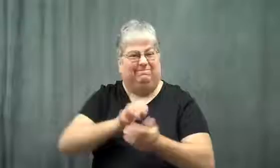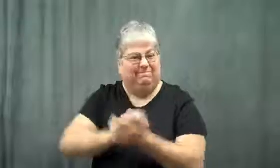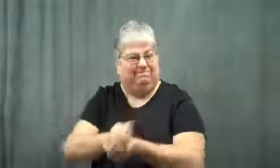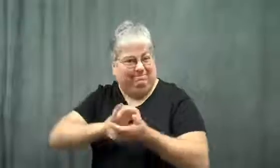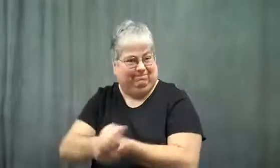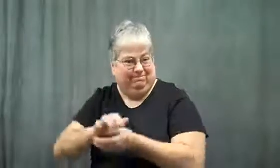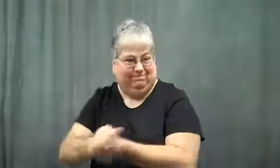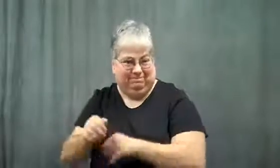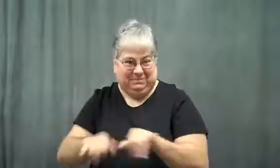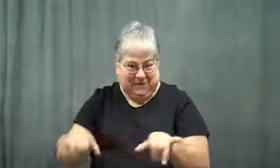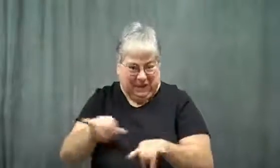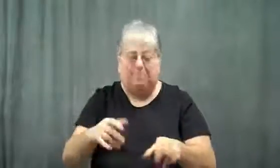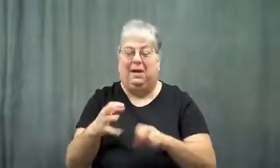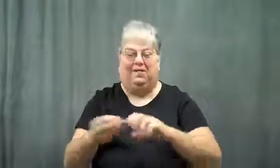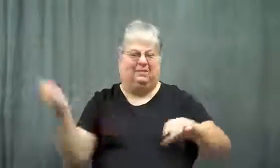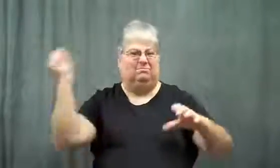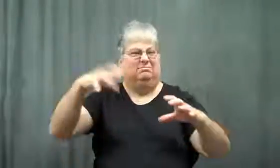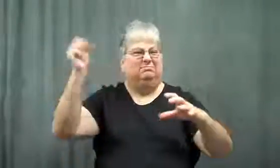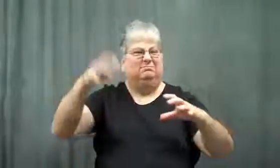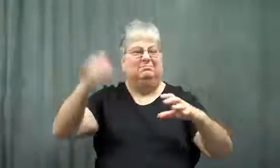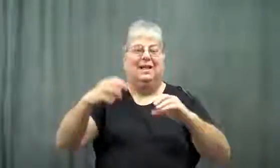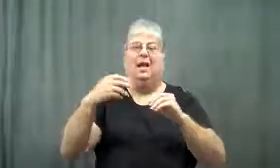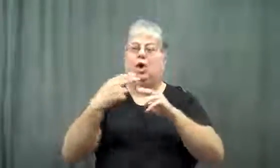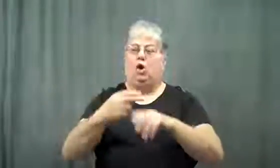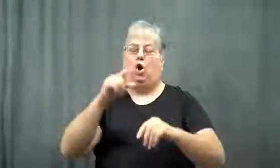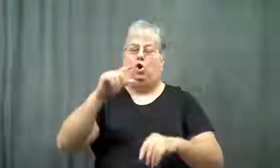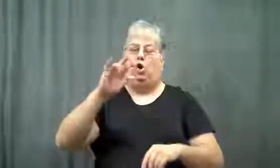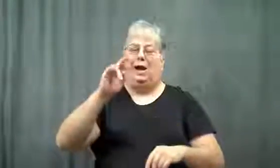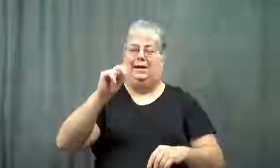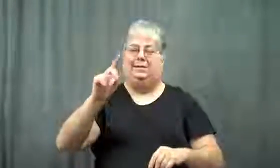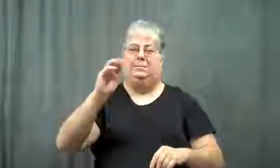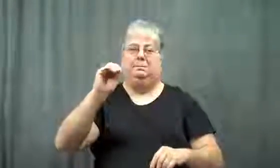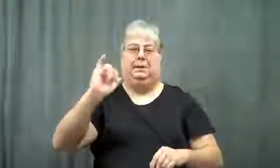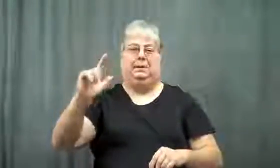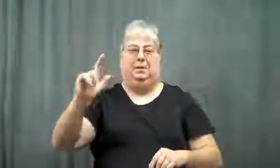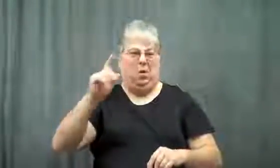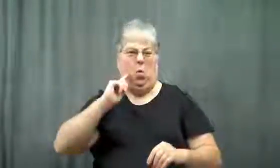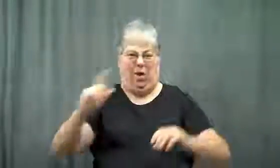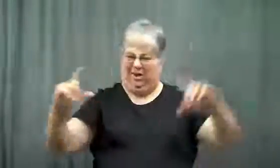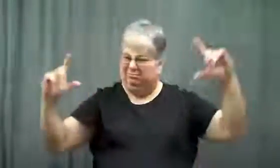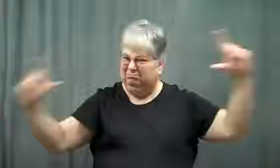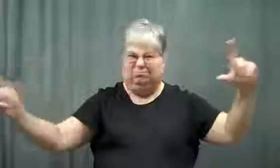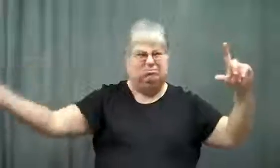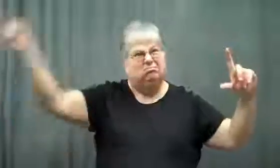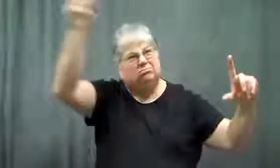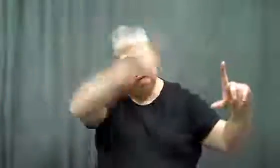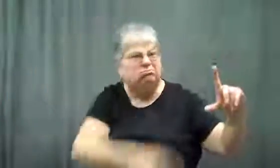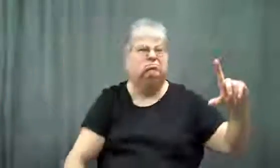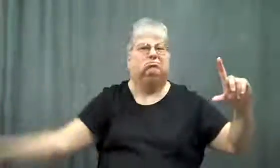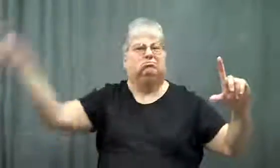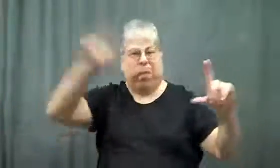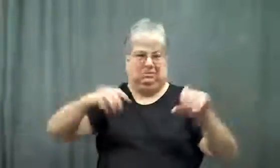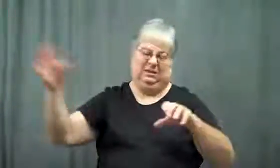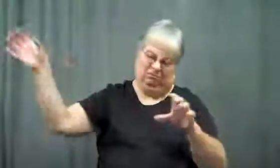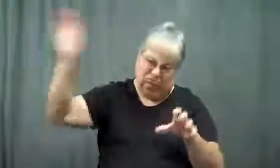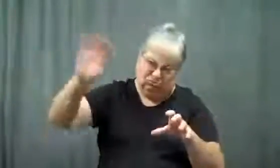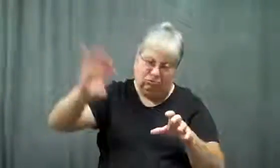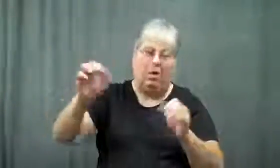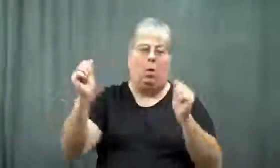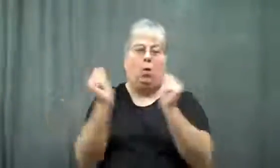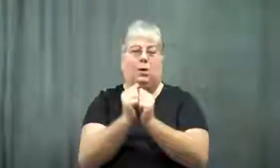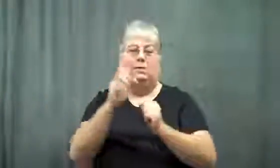It is then crushed, and put into a huge drum called a grind mill.